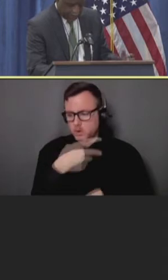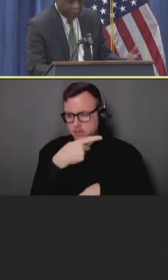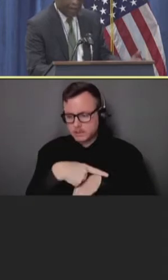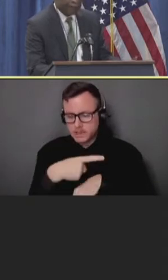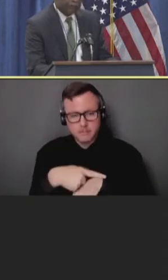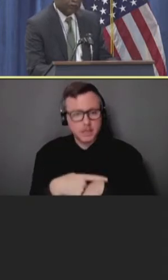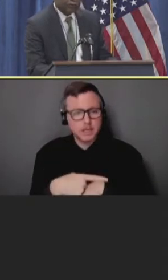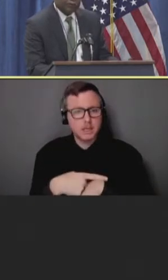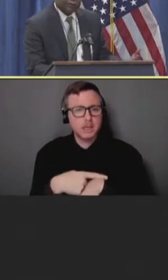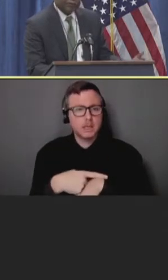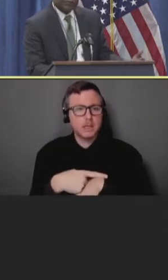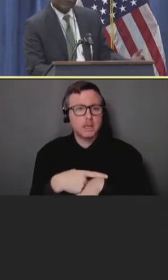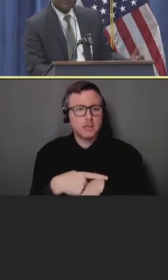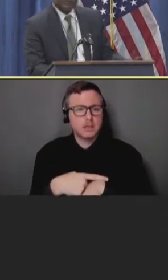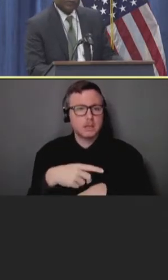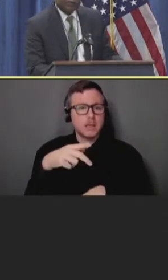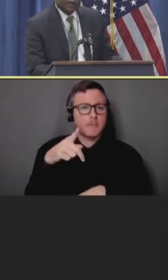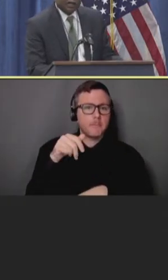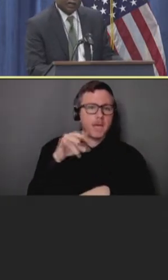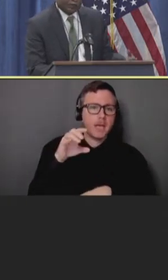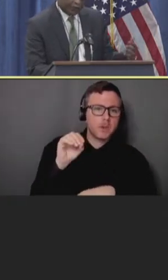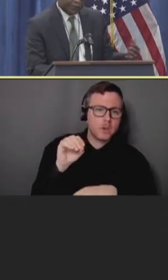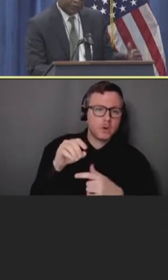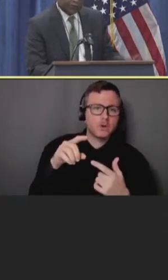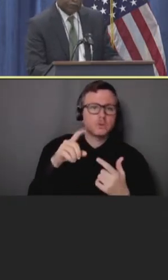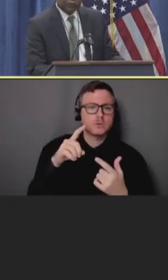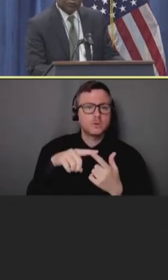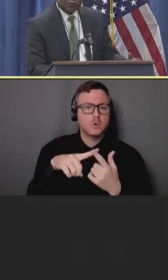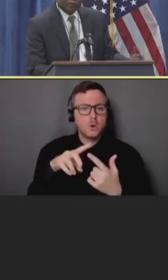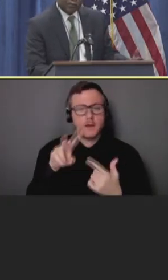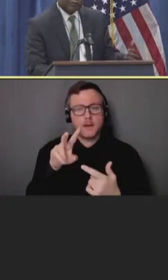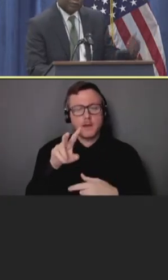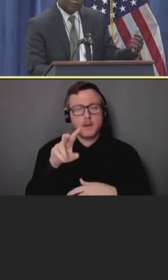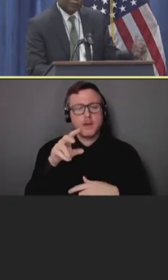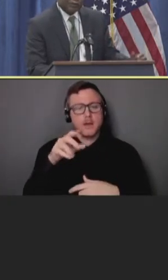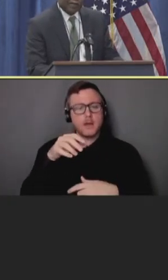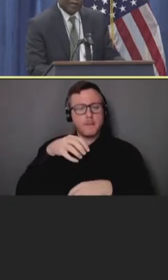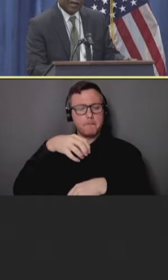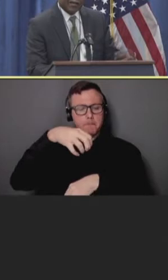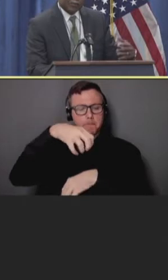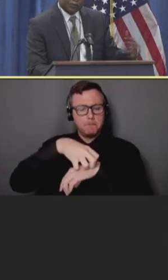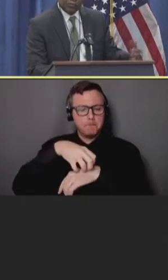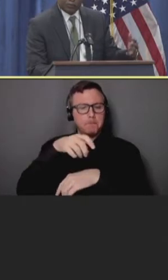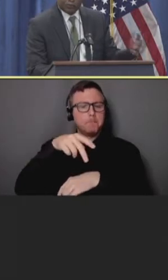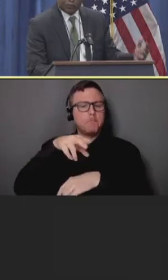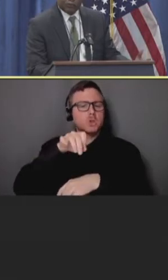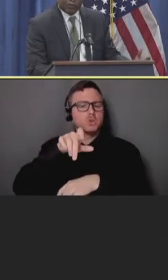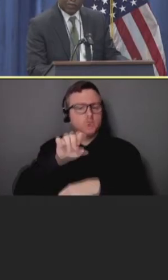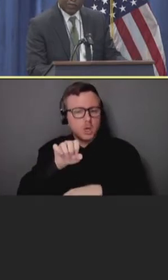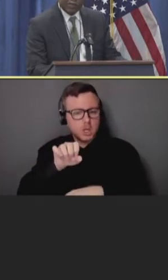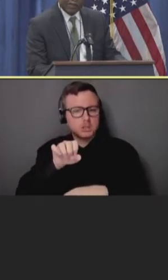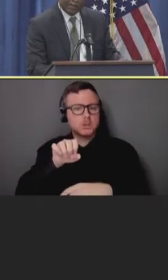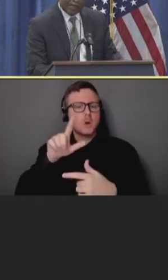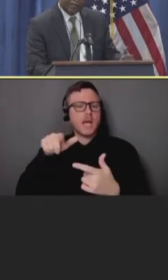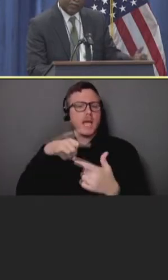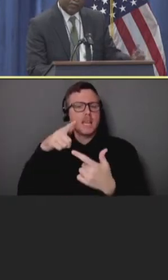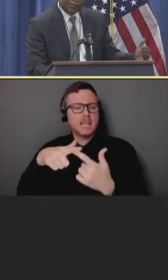papule to vesicle to pustle and to a pustle with crust and that took a